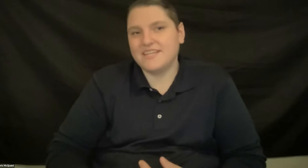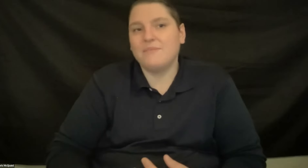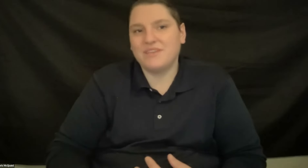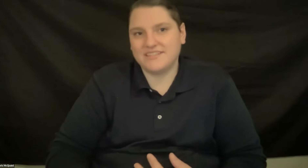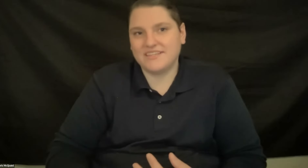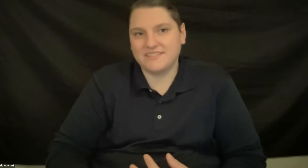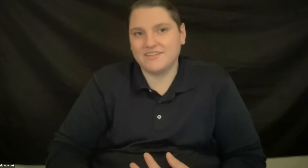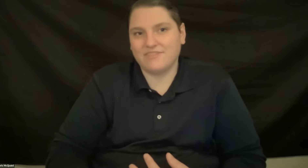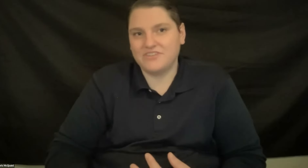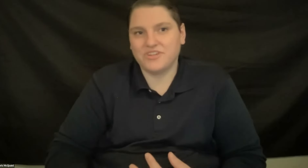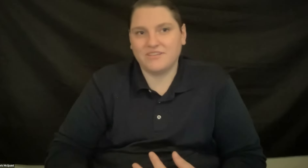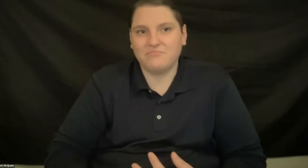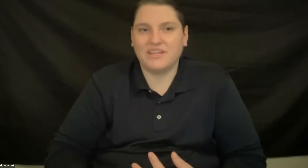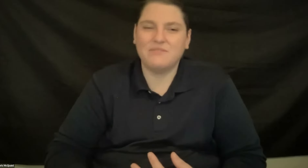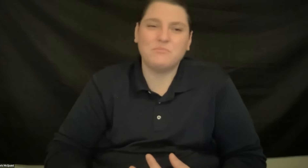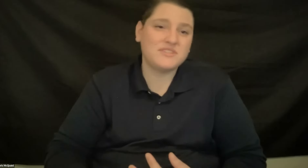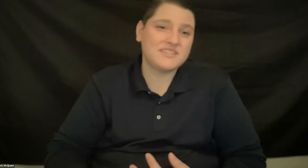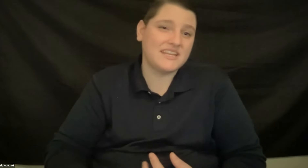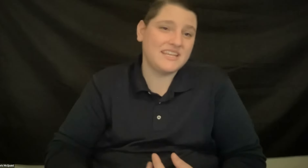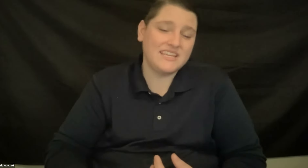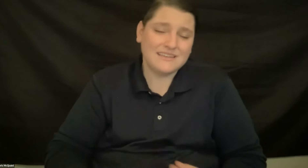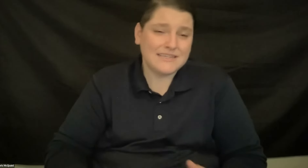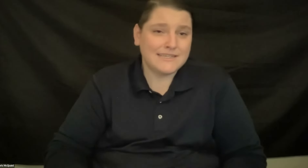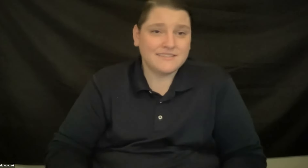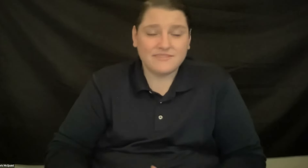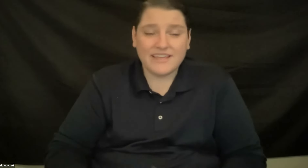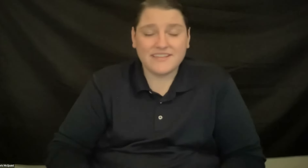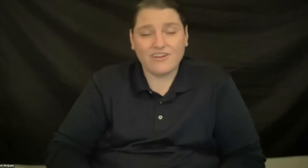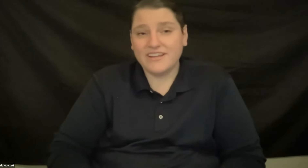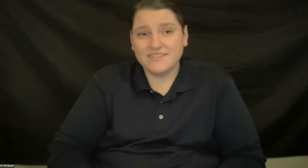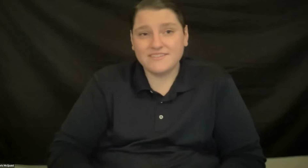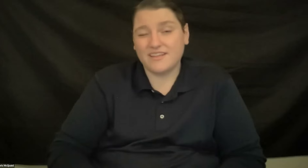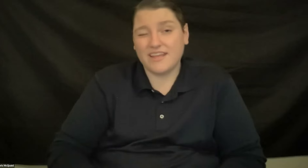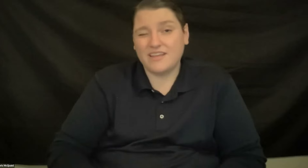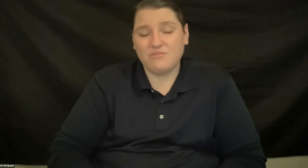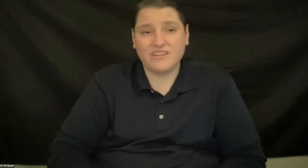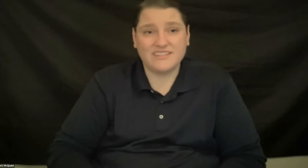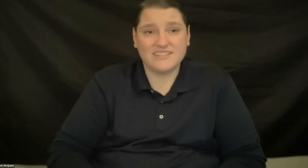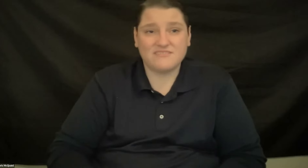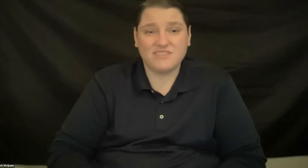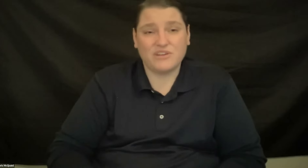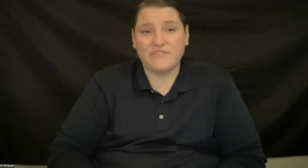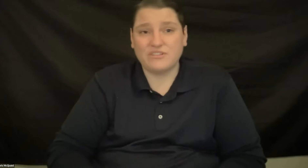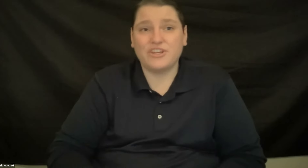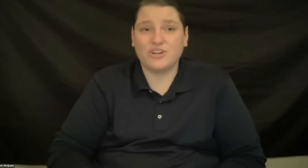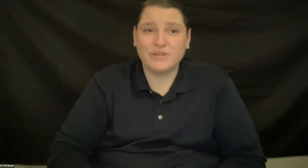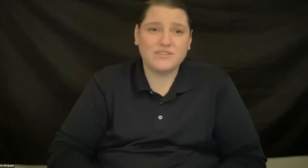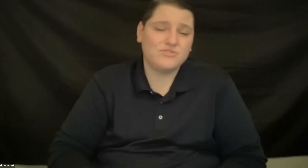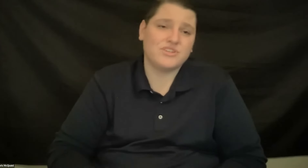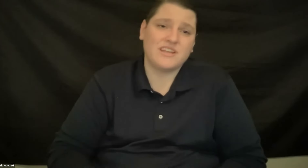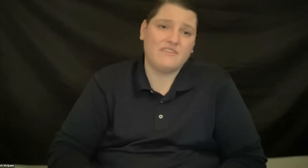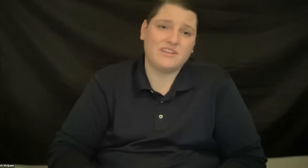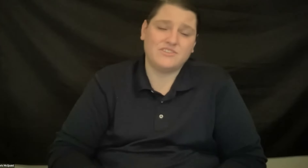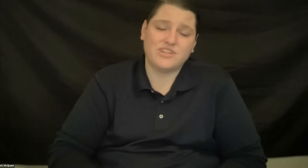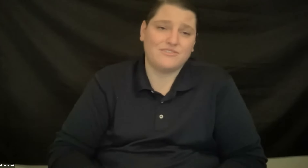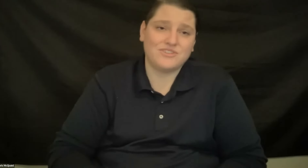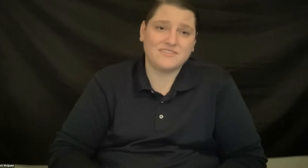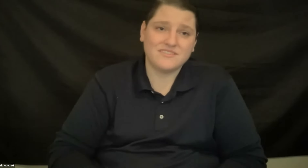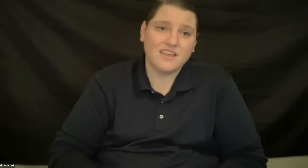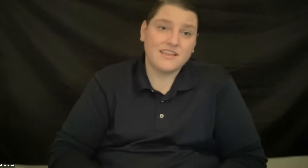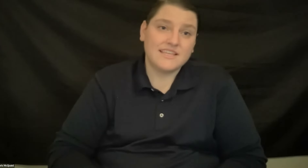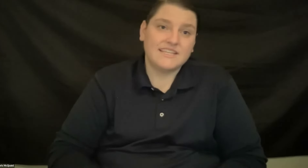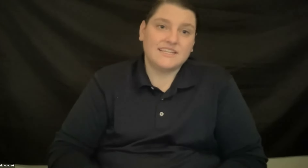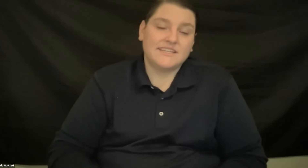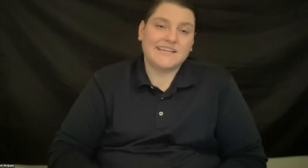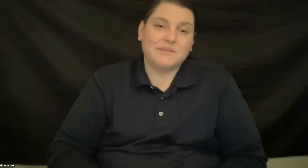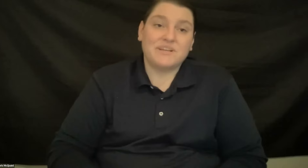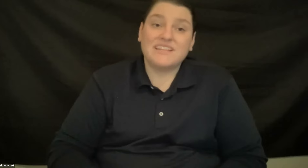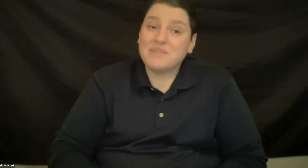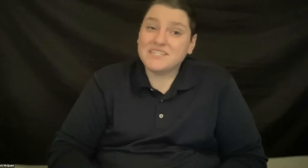versus safely transporting a loved one there.